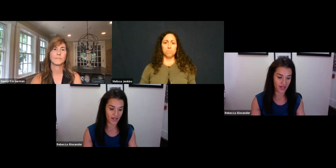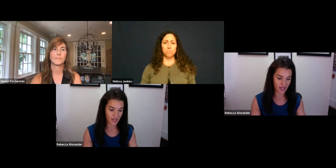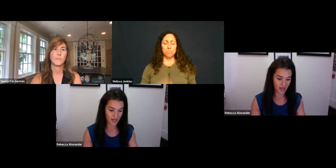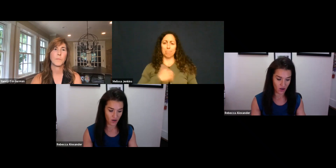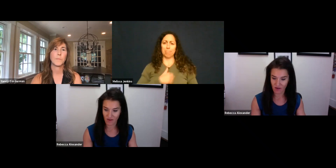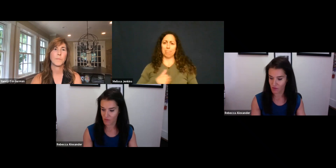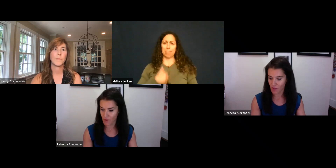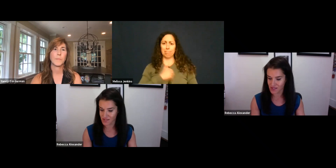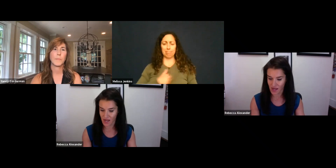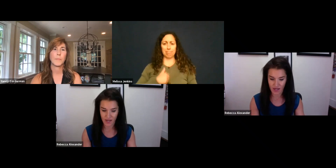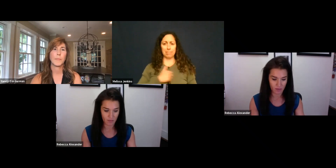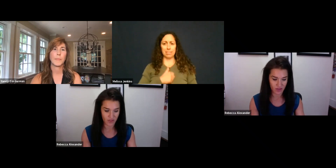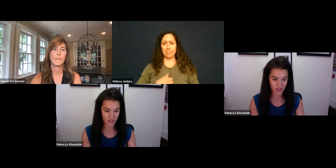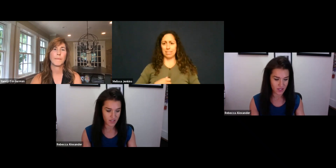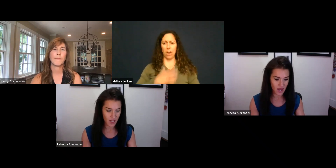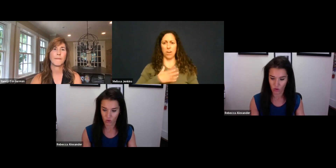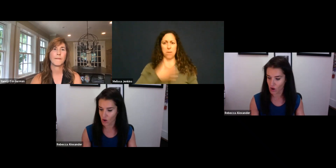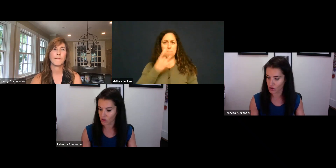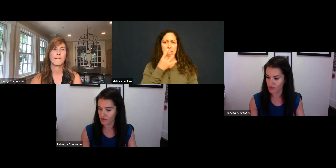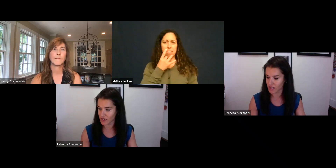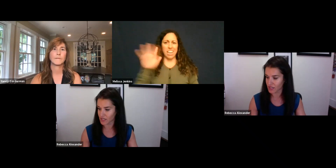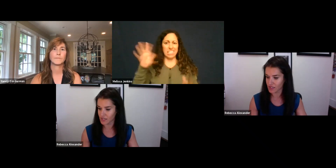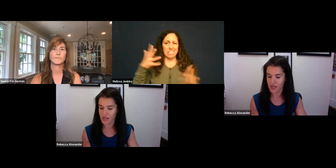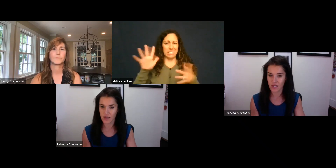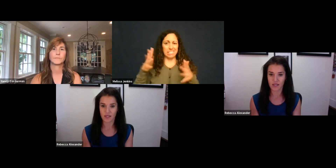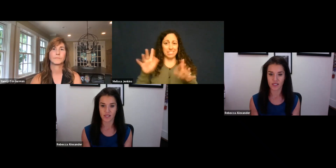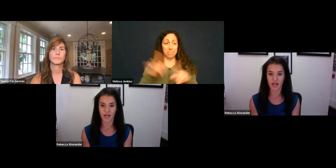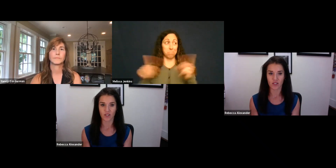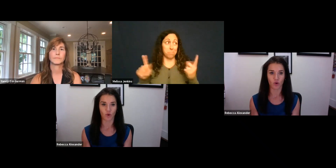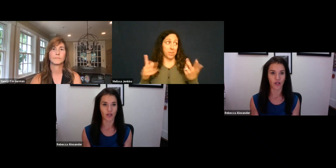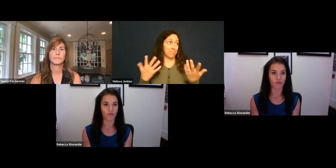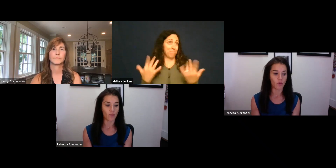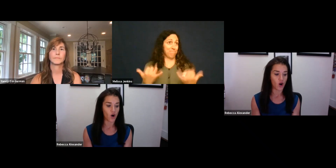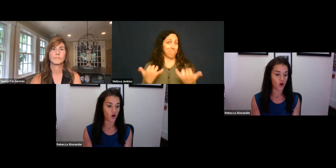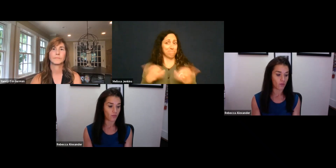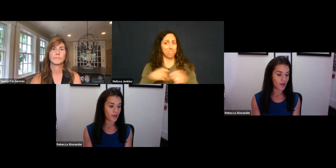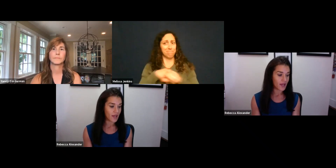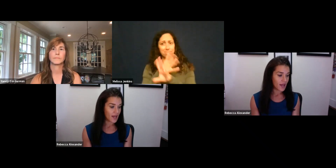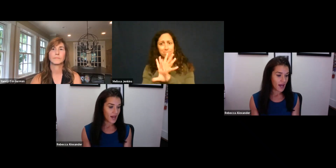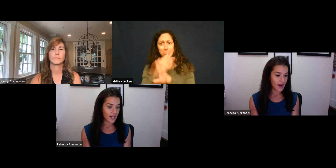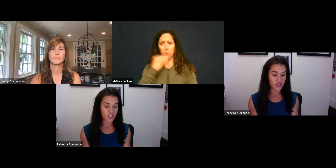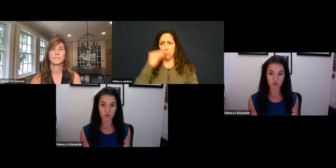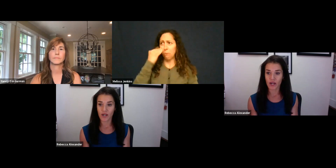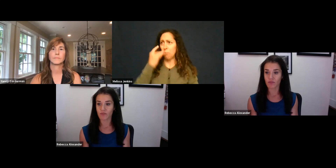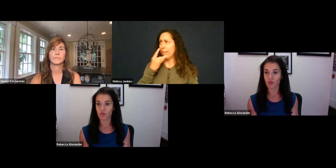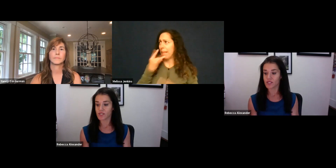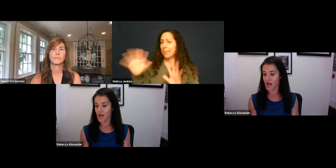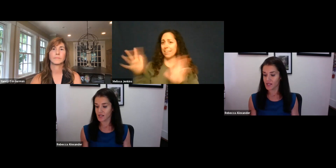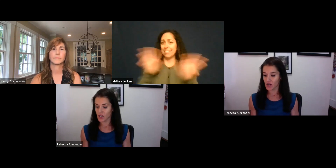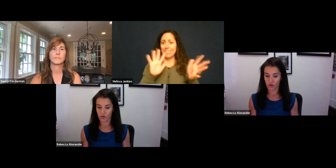that I don't have the best lighting, but this is how we're all living these days working from home. And I just want to give you a side note